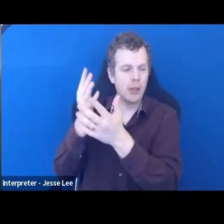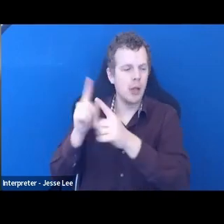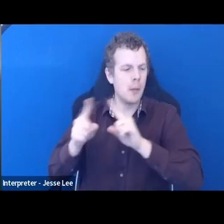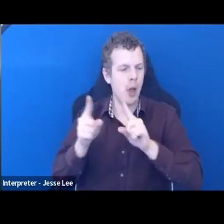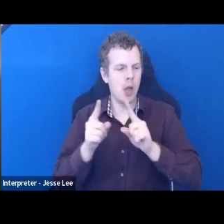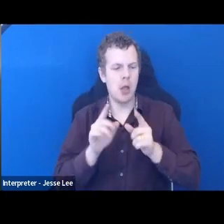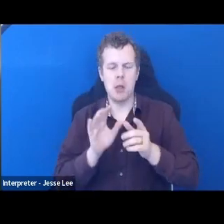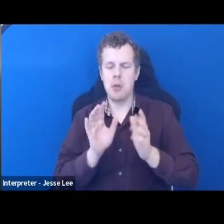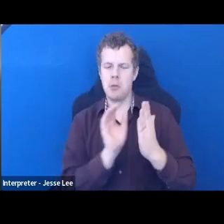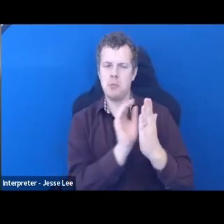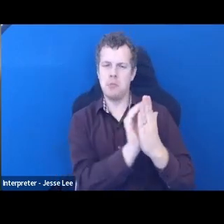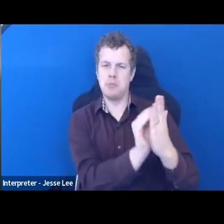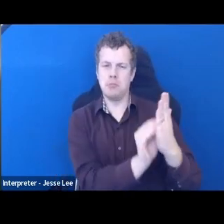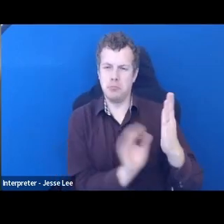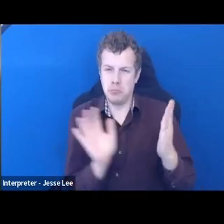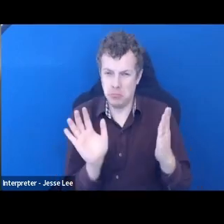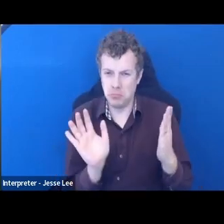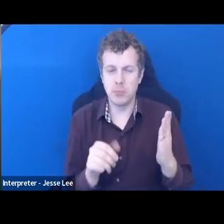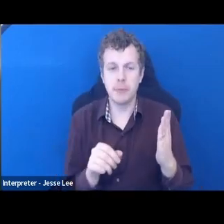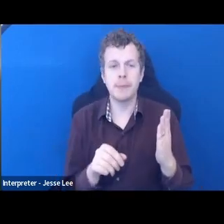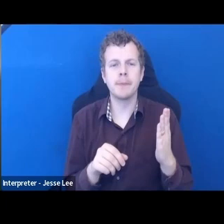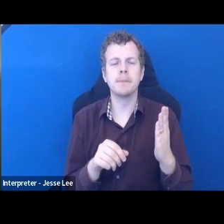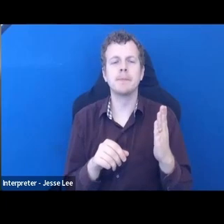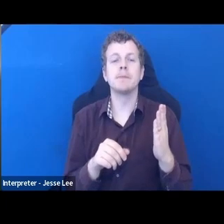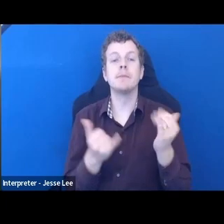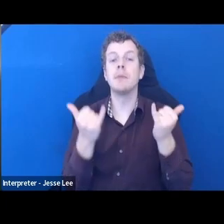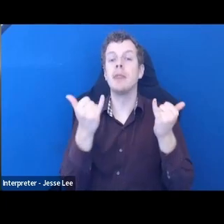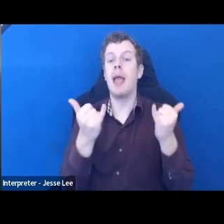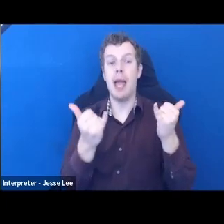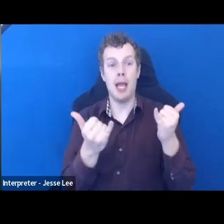And so the figure that I'm going to share here, I'll walk you through it.